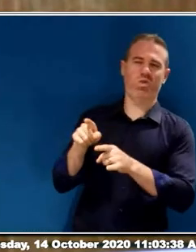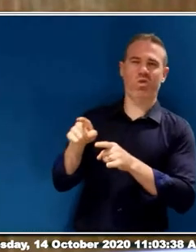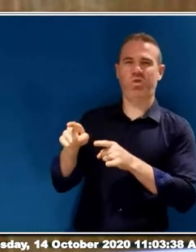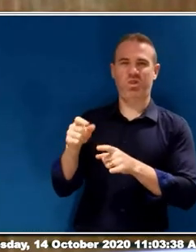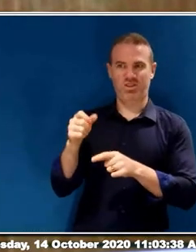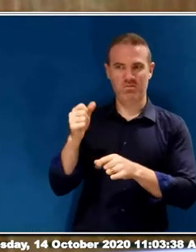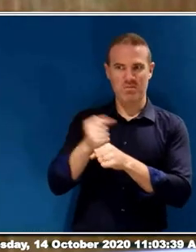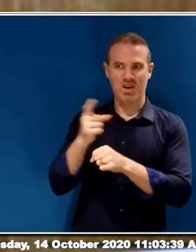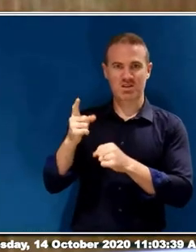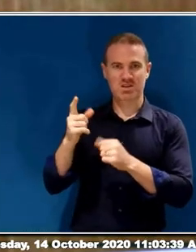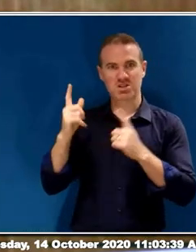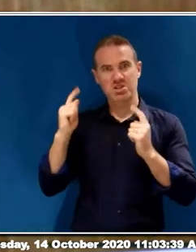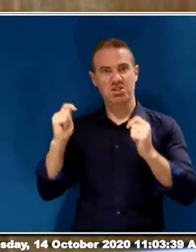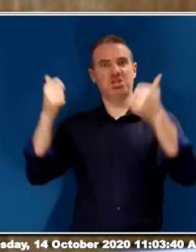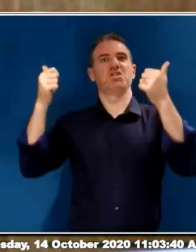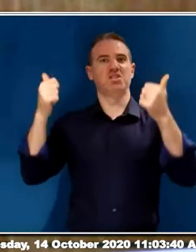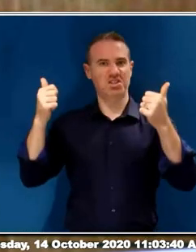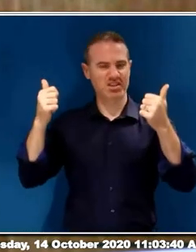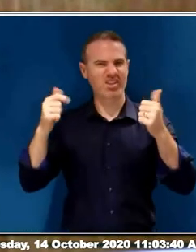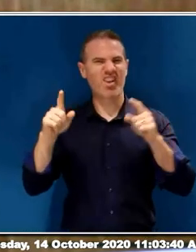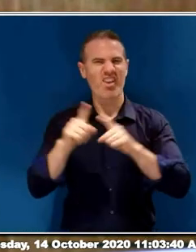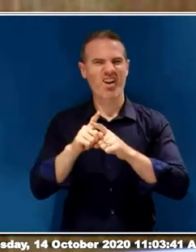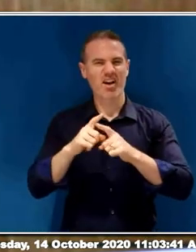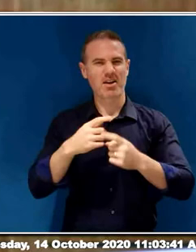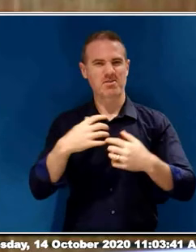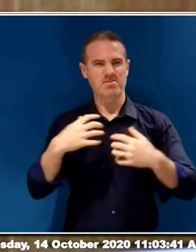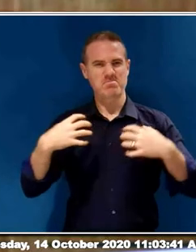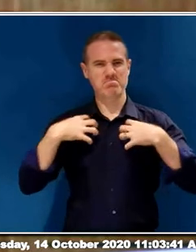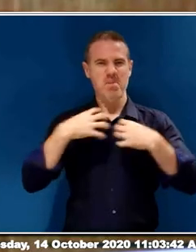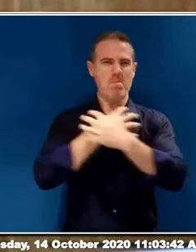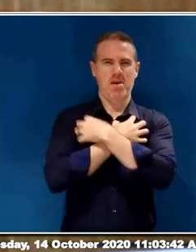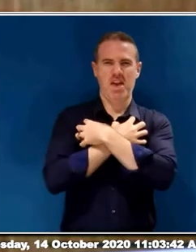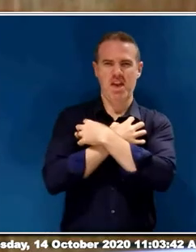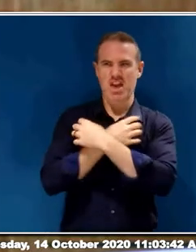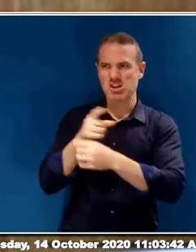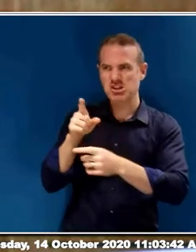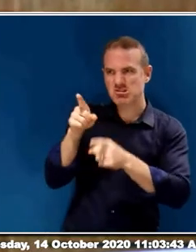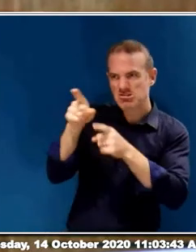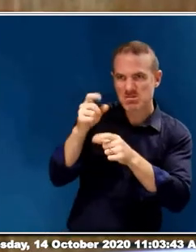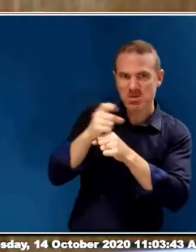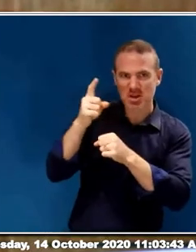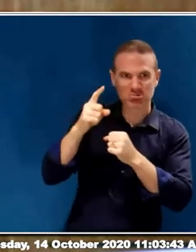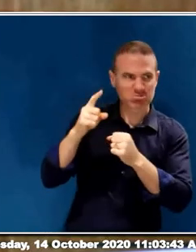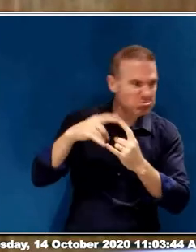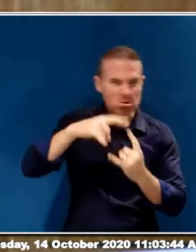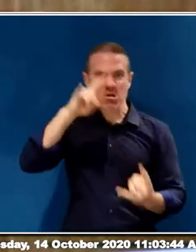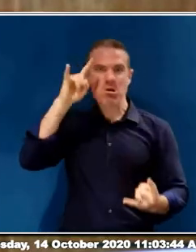The school seemed just to want to punish him and label him “a naughty boy”,